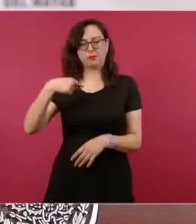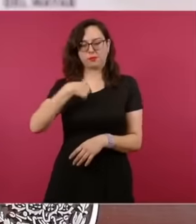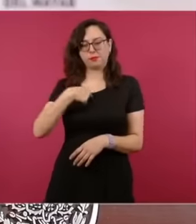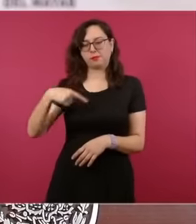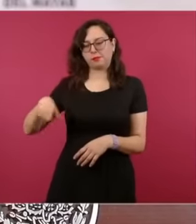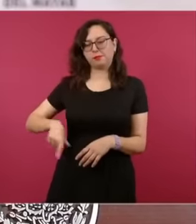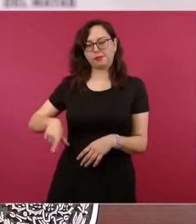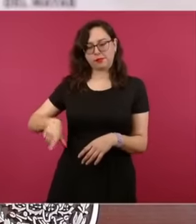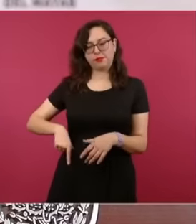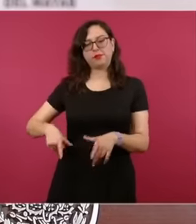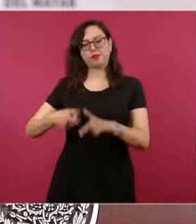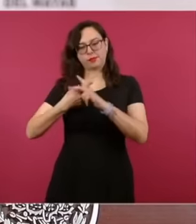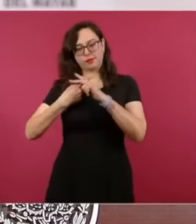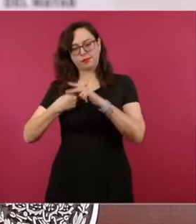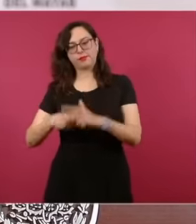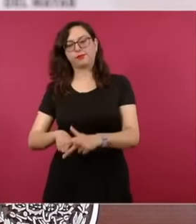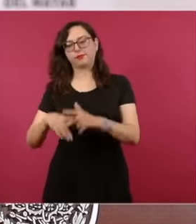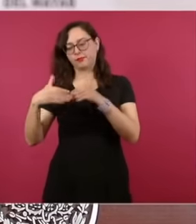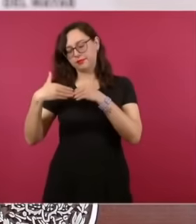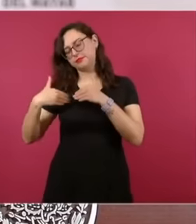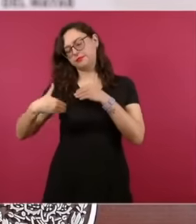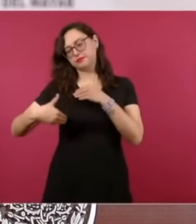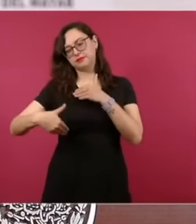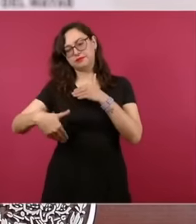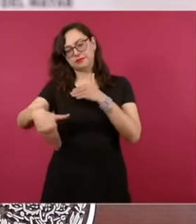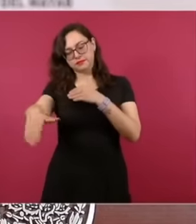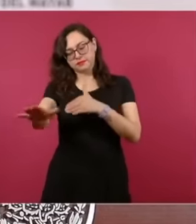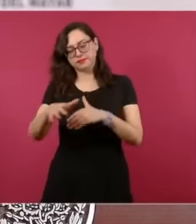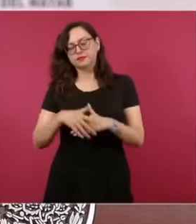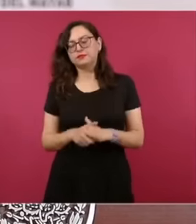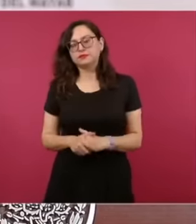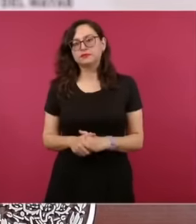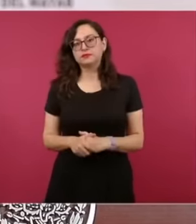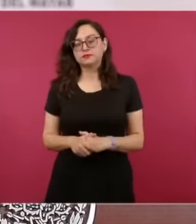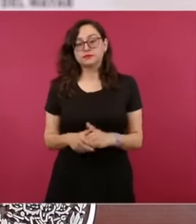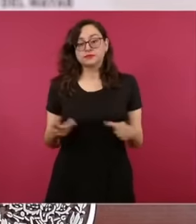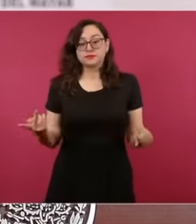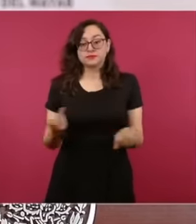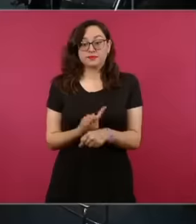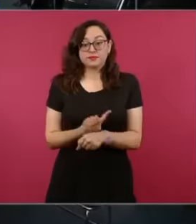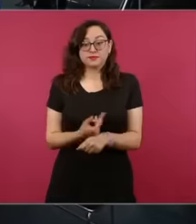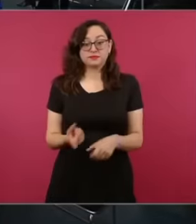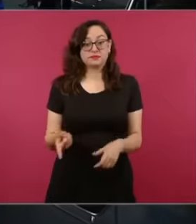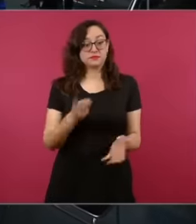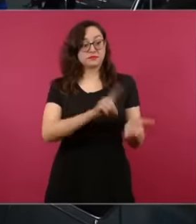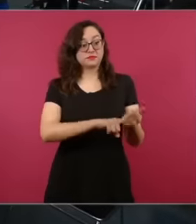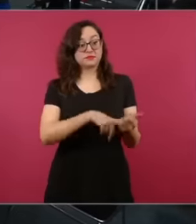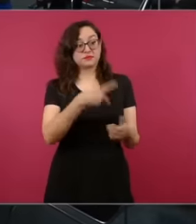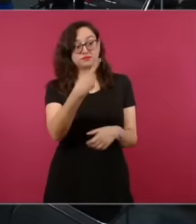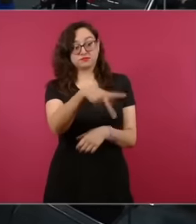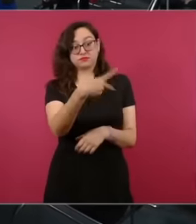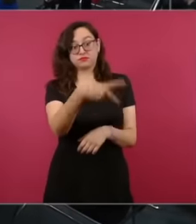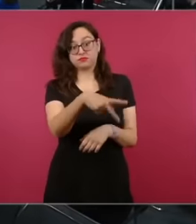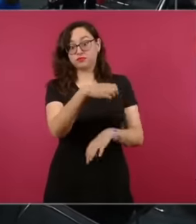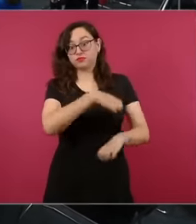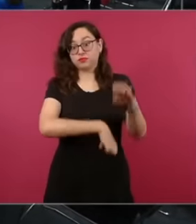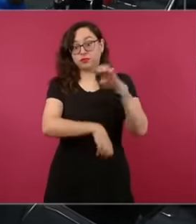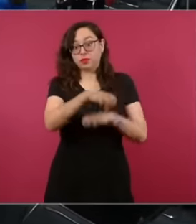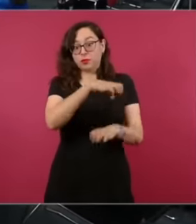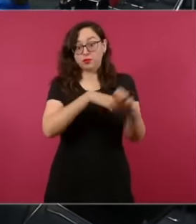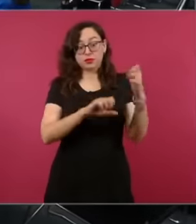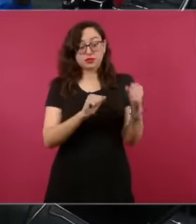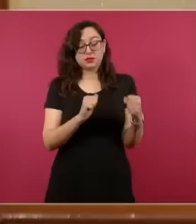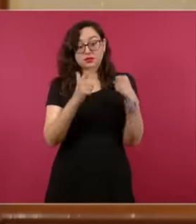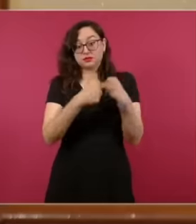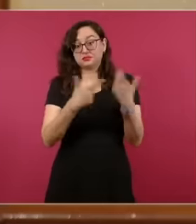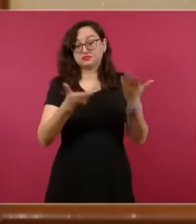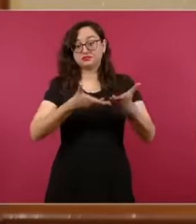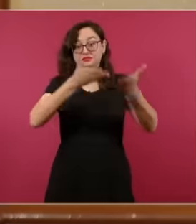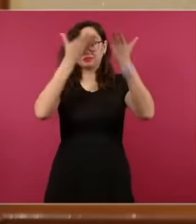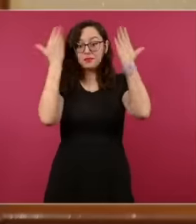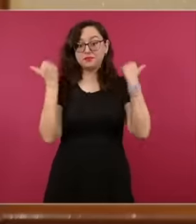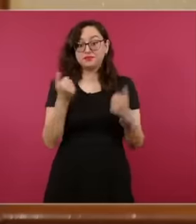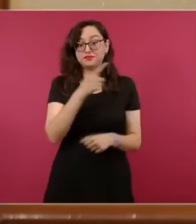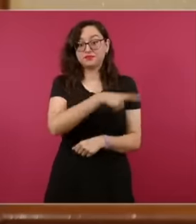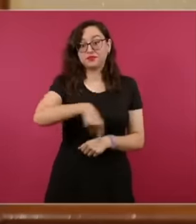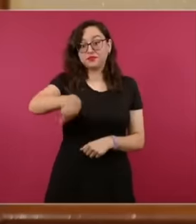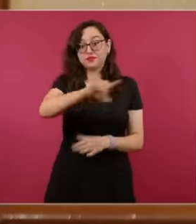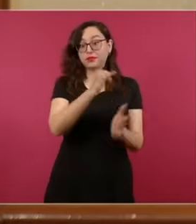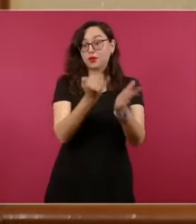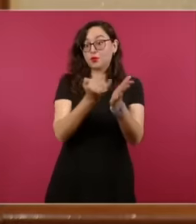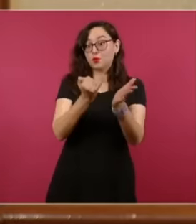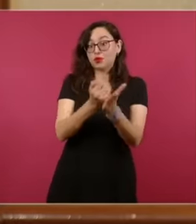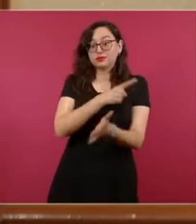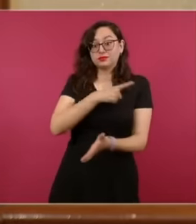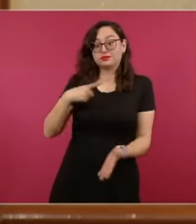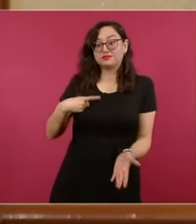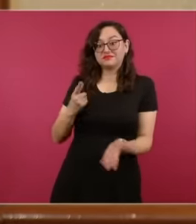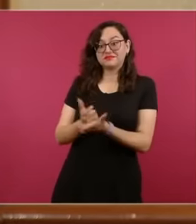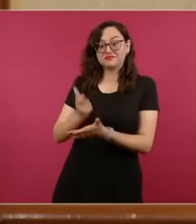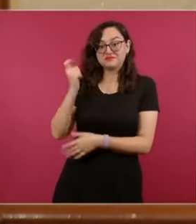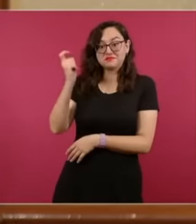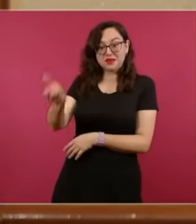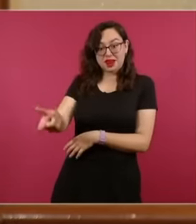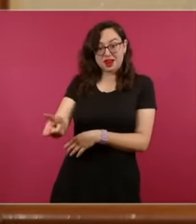the accounting wrong and they were left owing to the SAT so